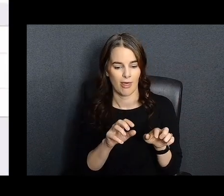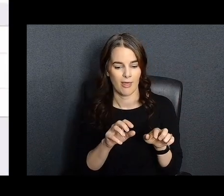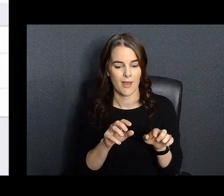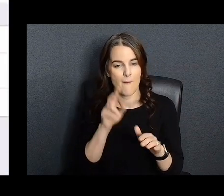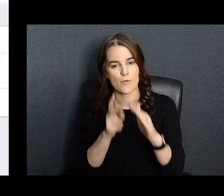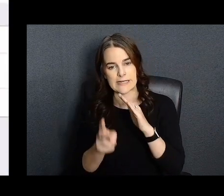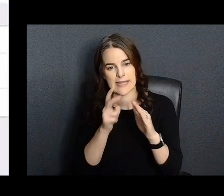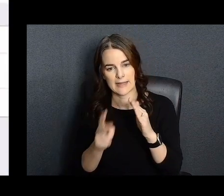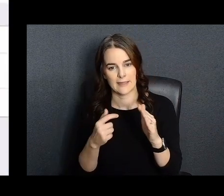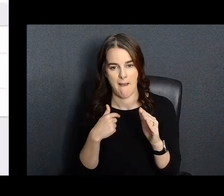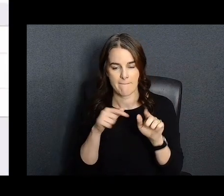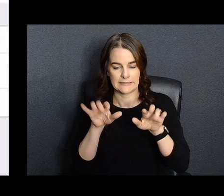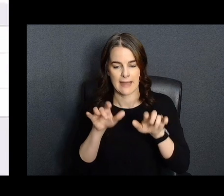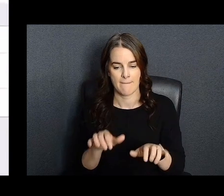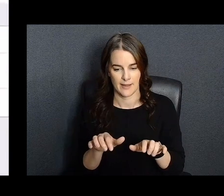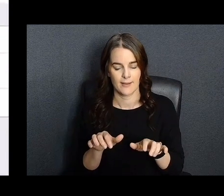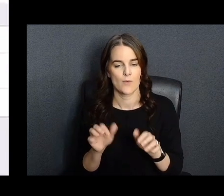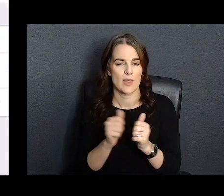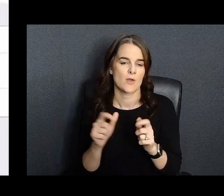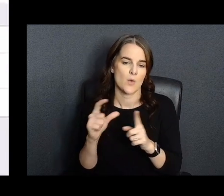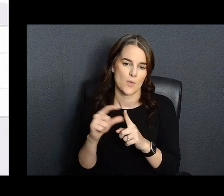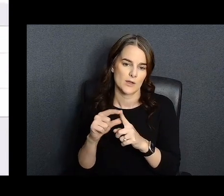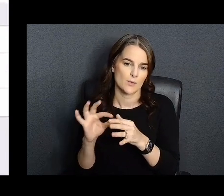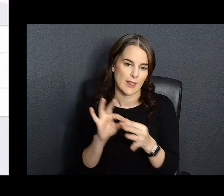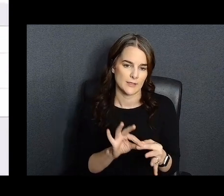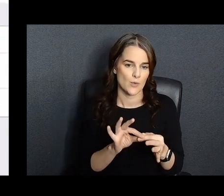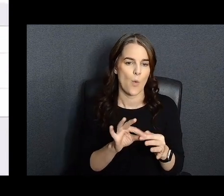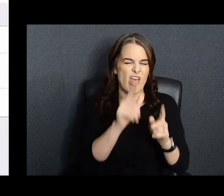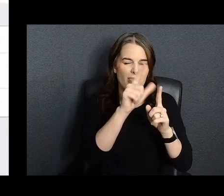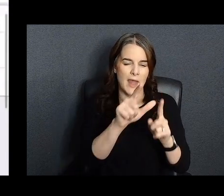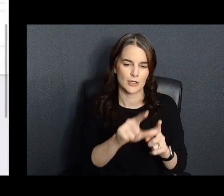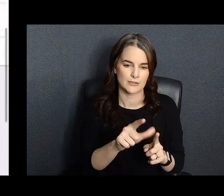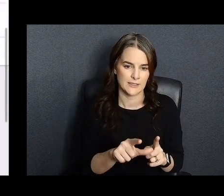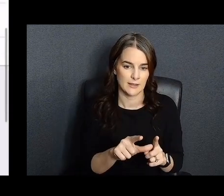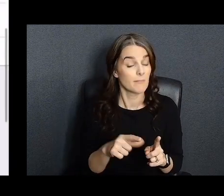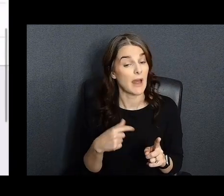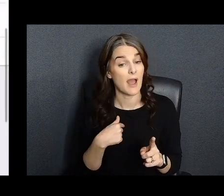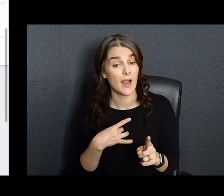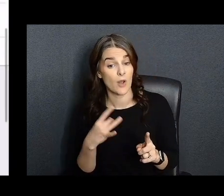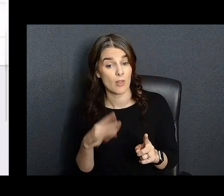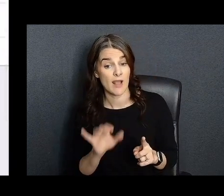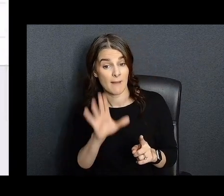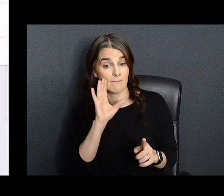It'll predict what I'm typing out with words related to those letters. But if I didn't like this particular picture,